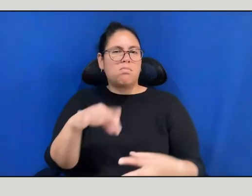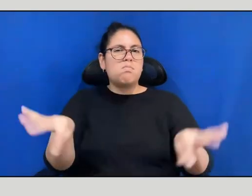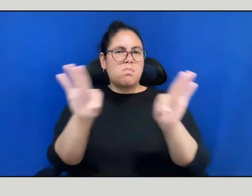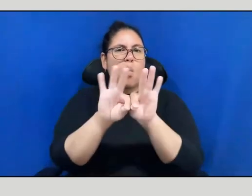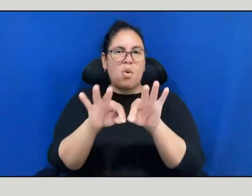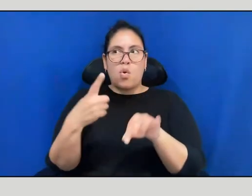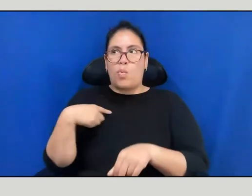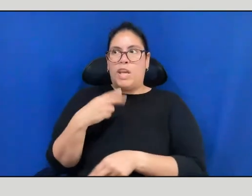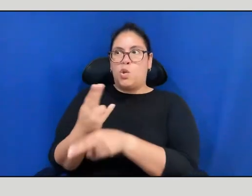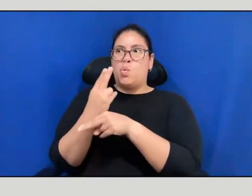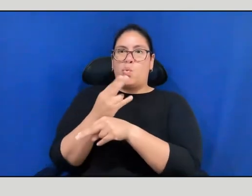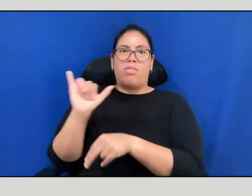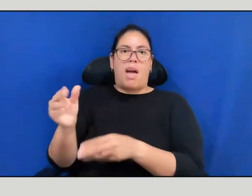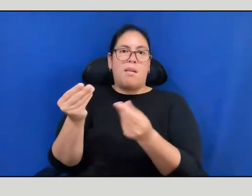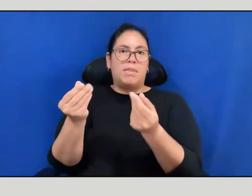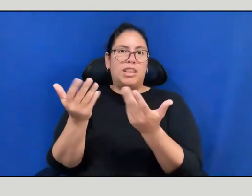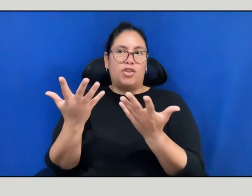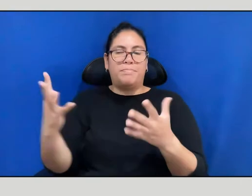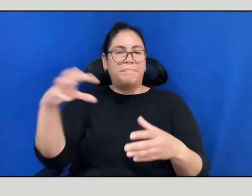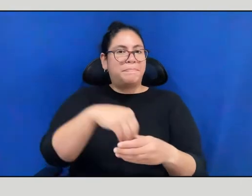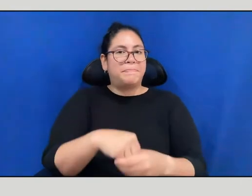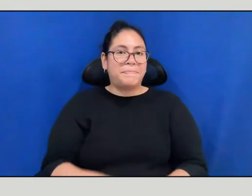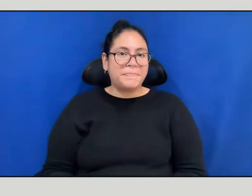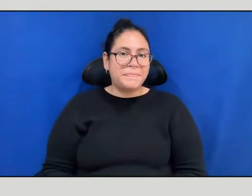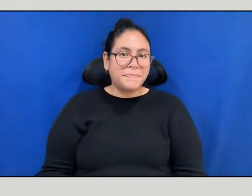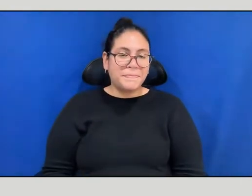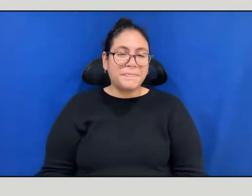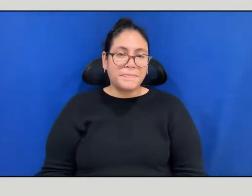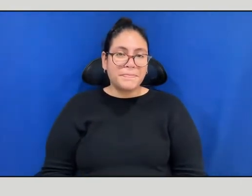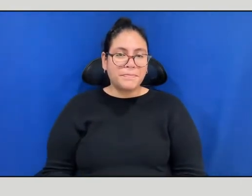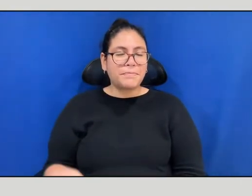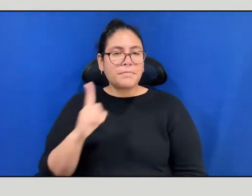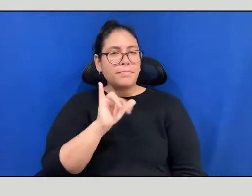Yes, yes. And then just the last time